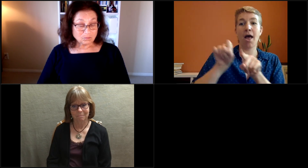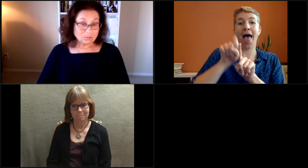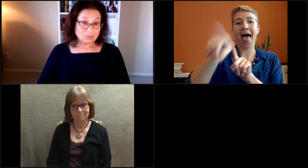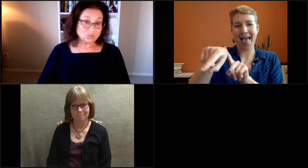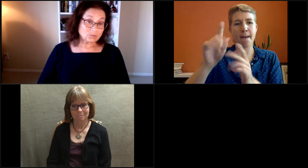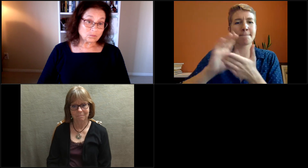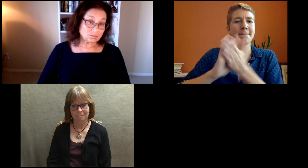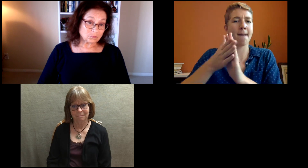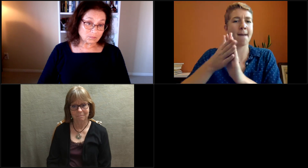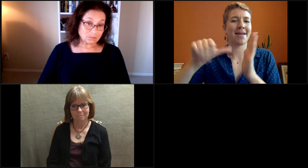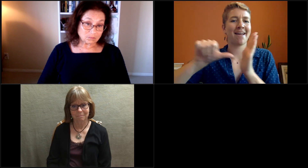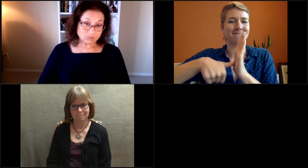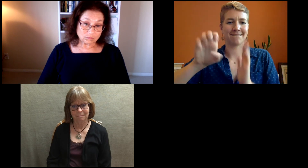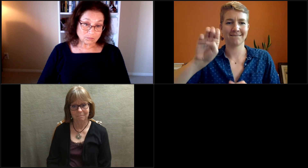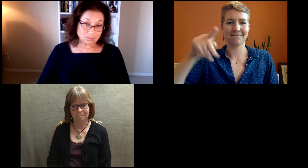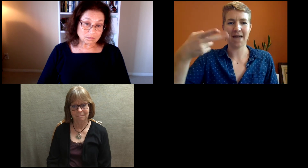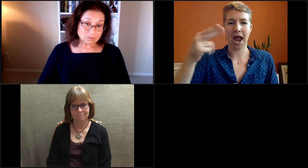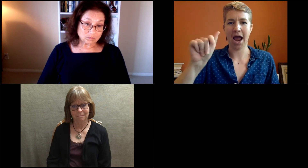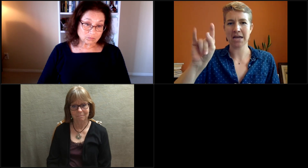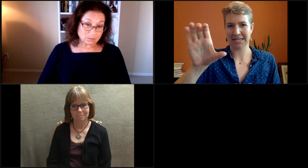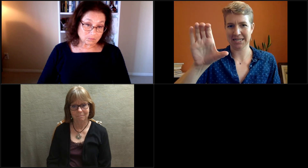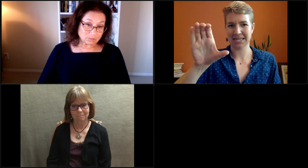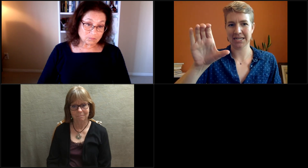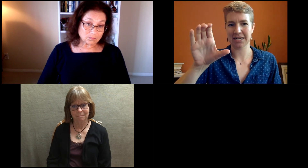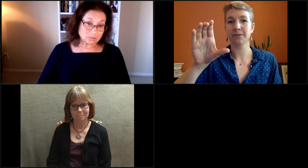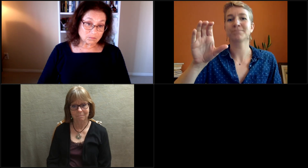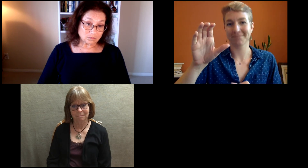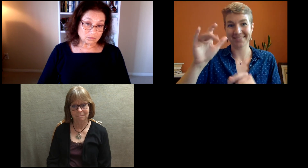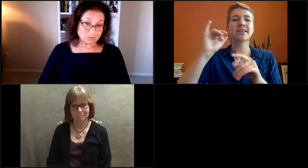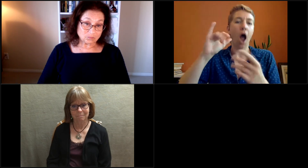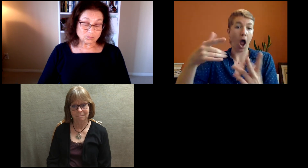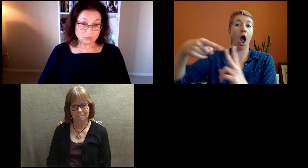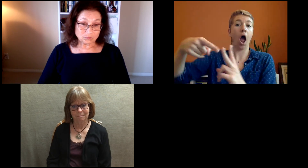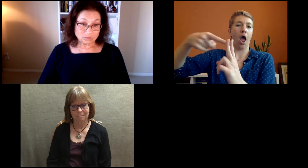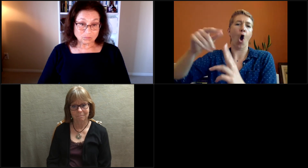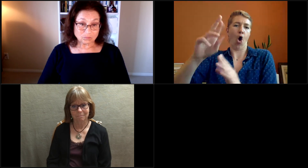reflexives tend to become emphatics.